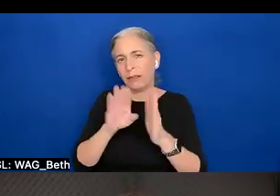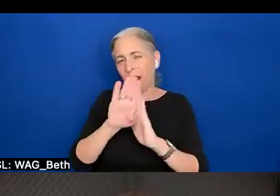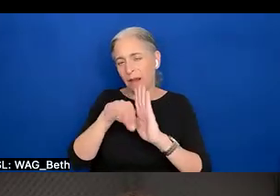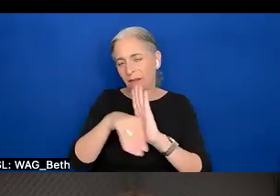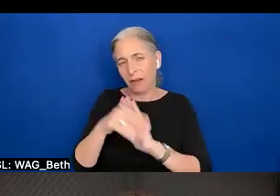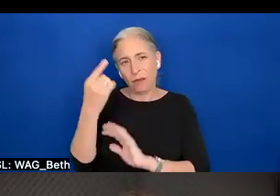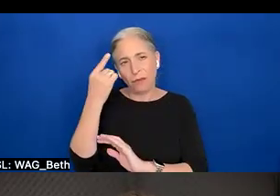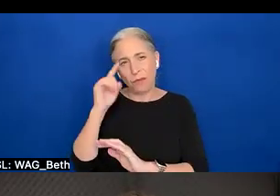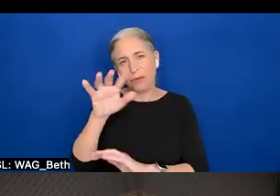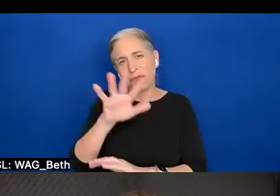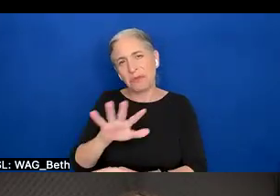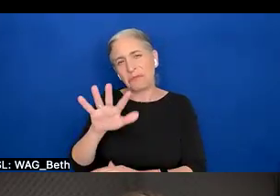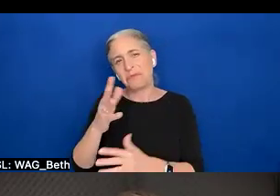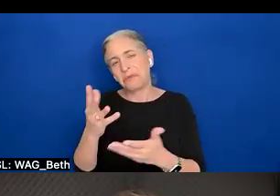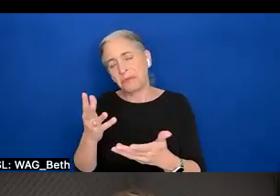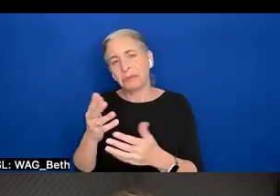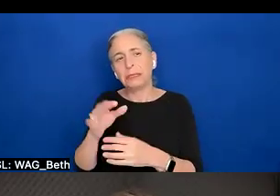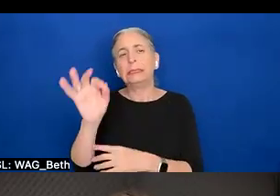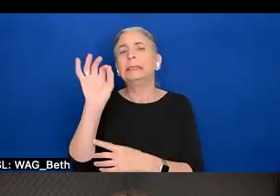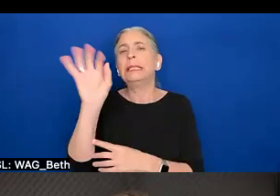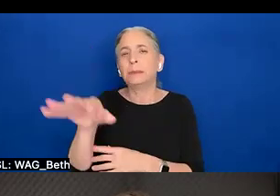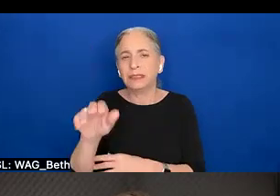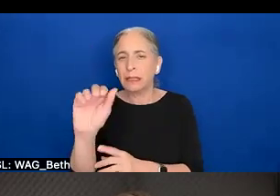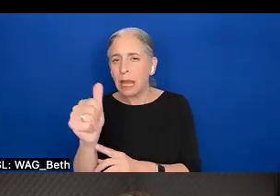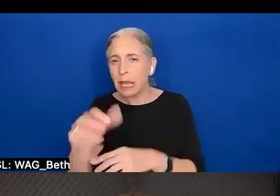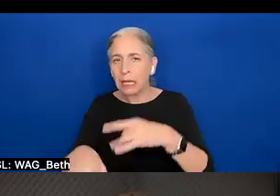minutes, about tips, ten tips in Adobe InDesign.